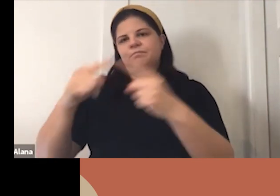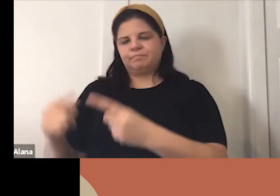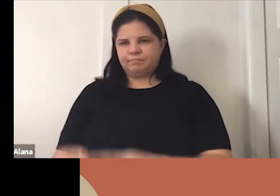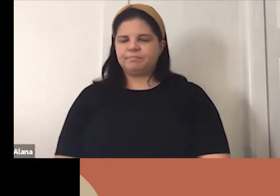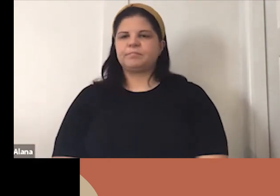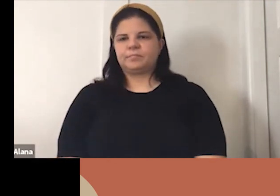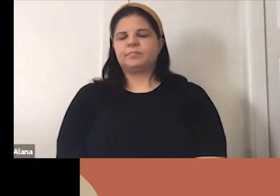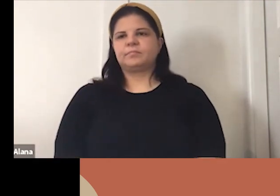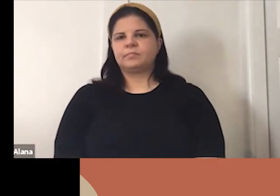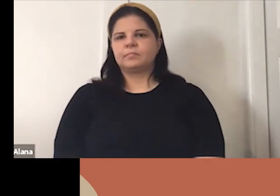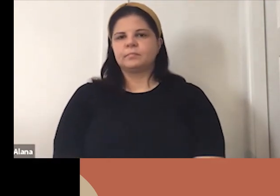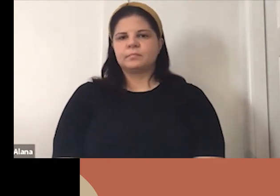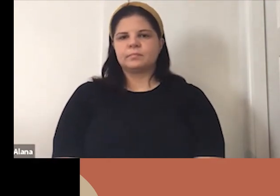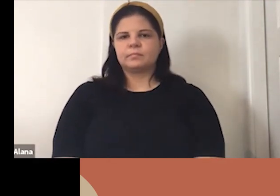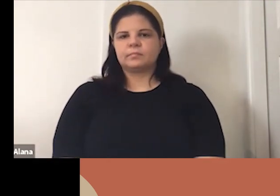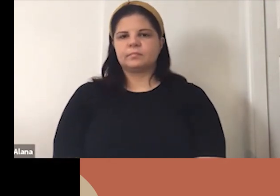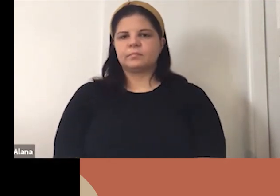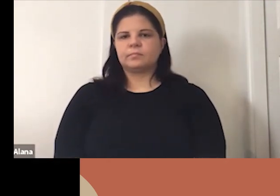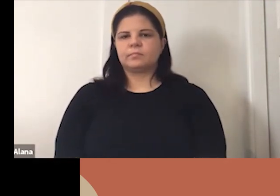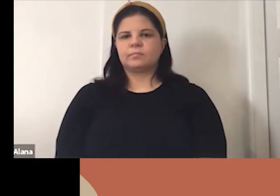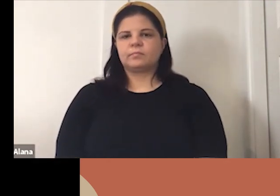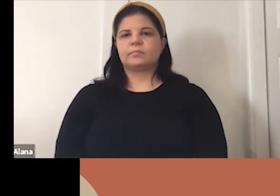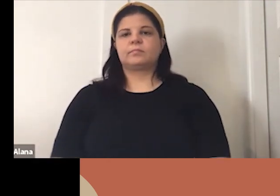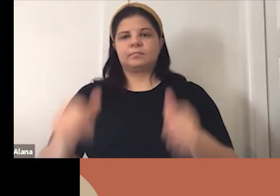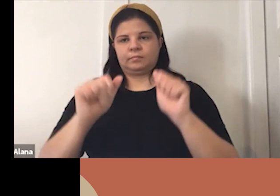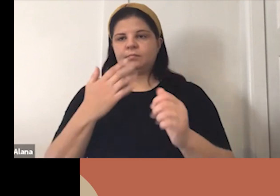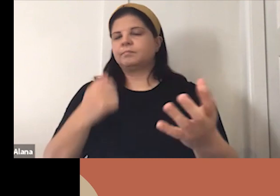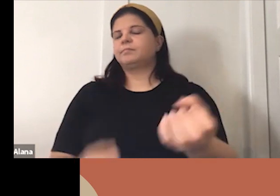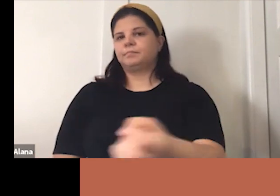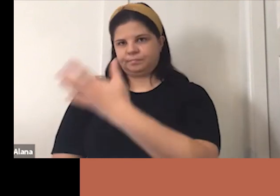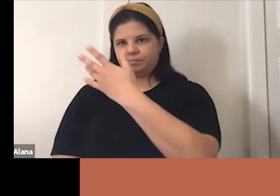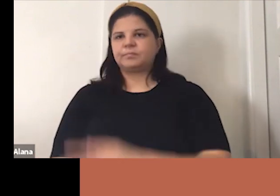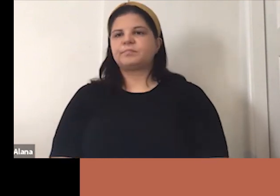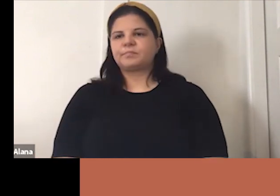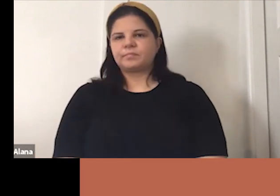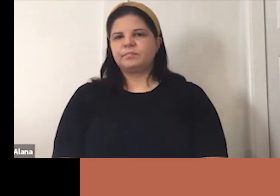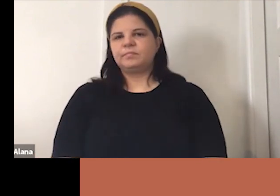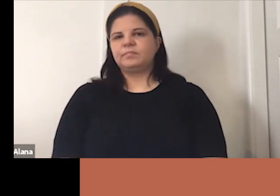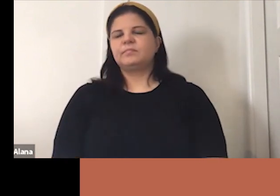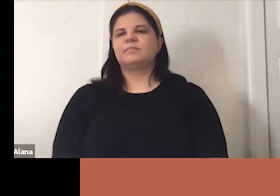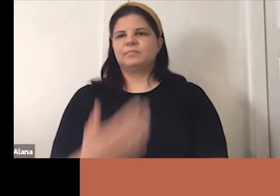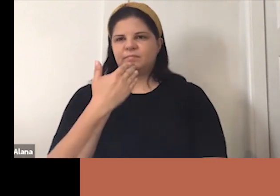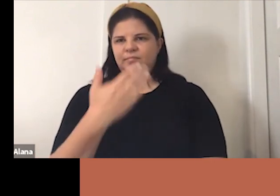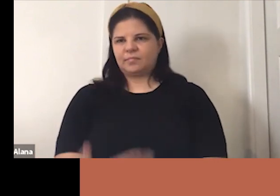Can we go on to the next? Thank you.